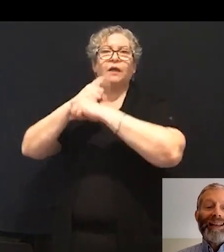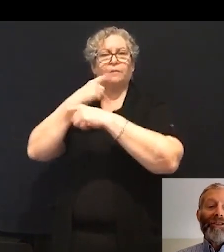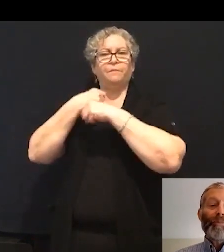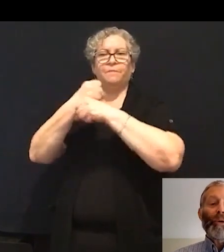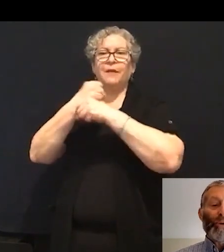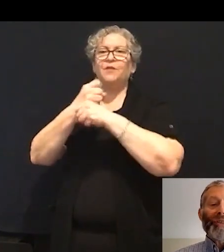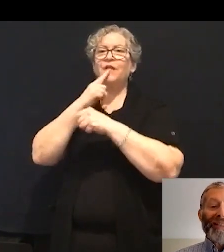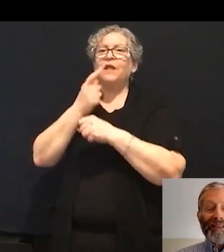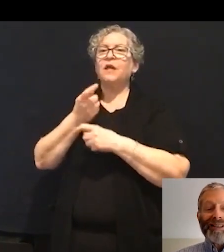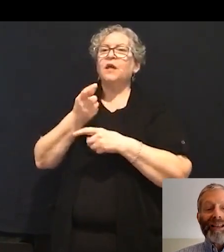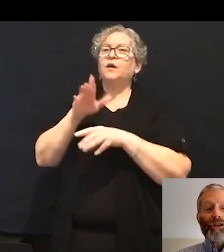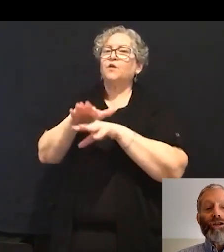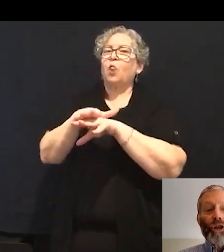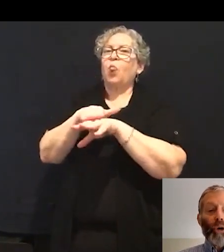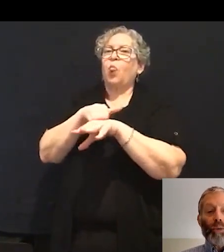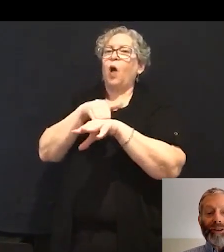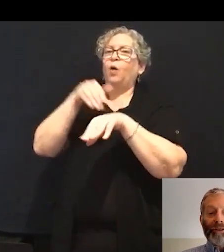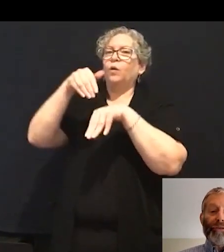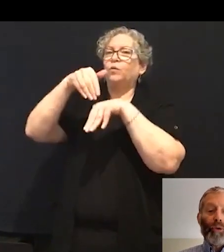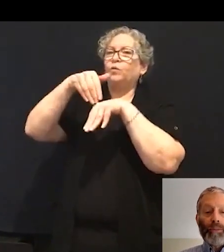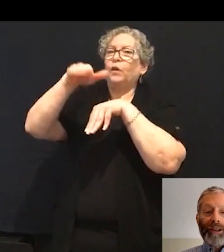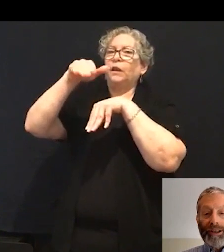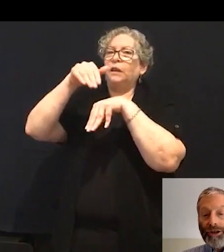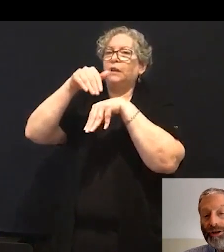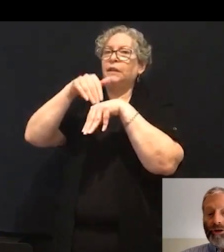And he's producing this in a slow release formulation